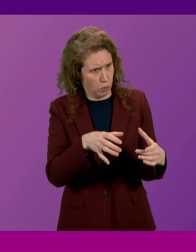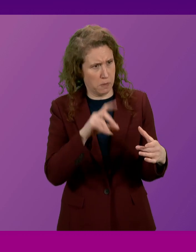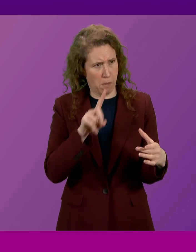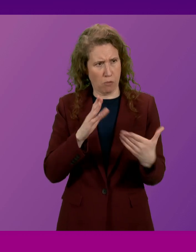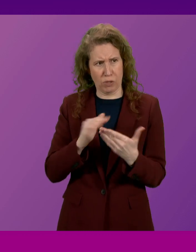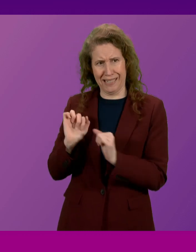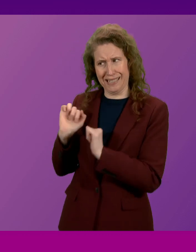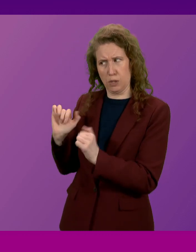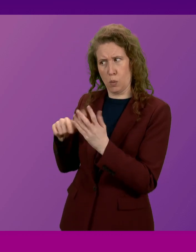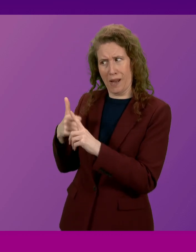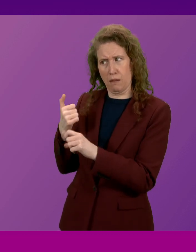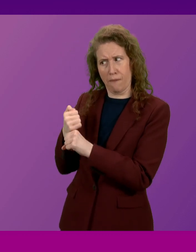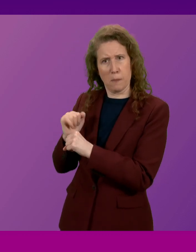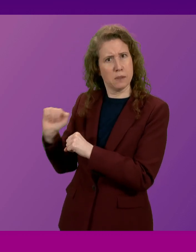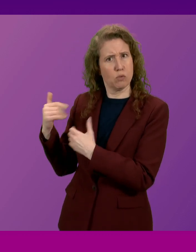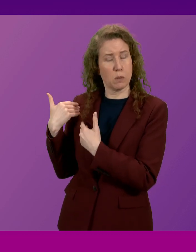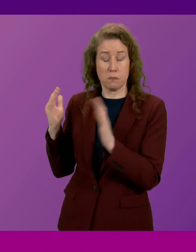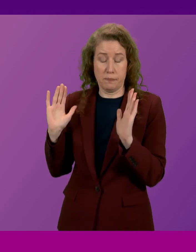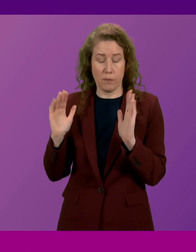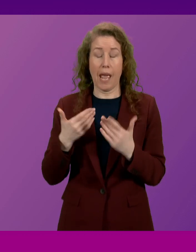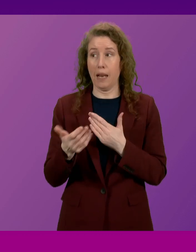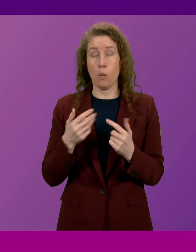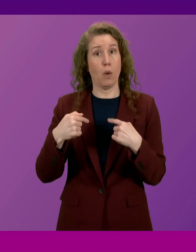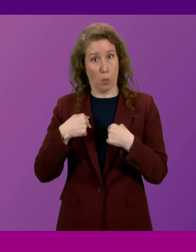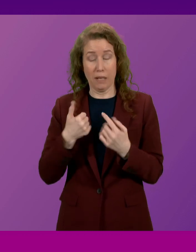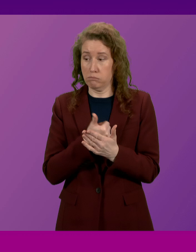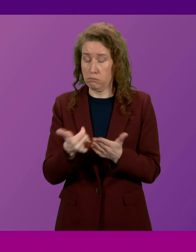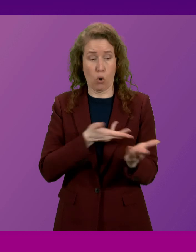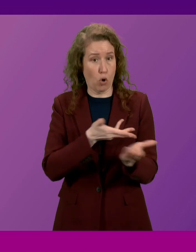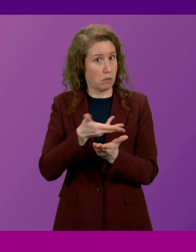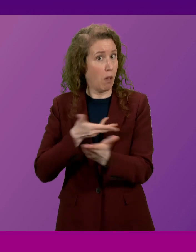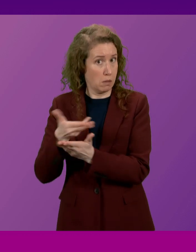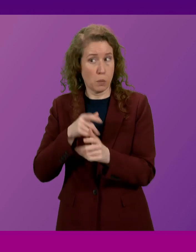The Government engages in a wide degree of consultation and dialogue with interested